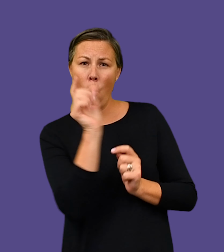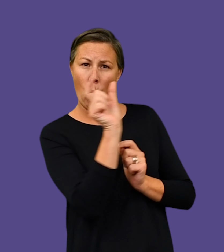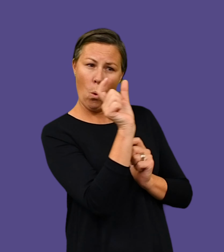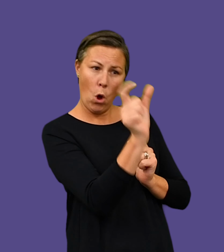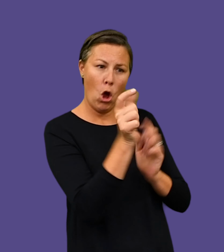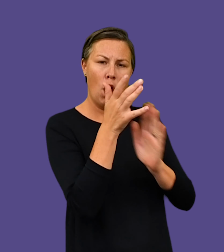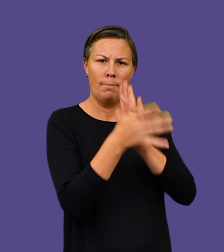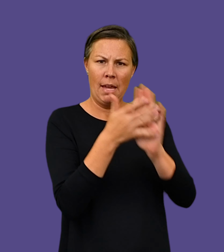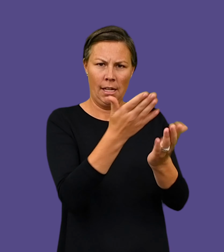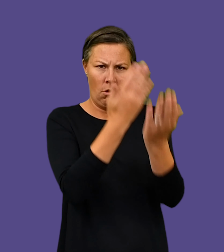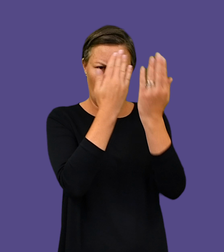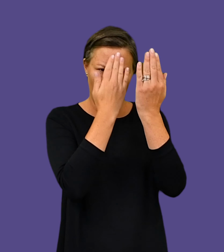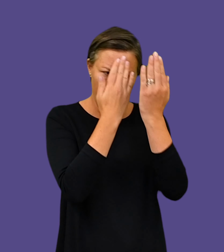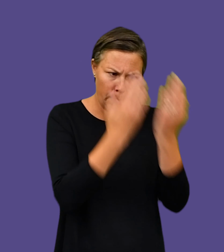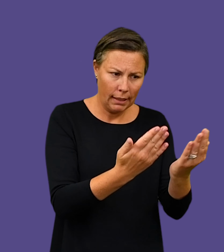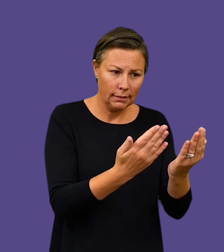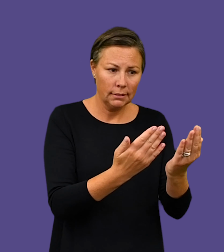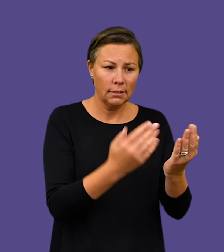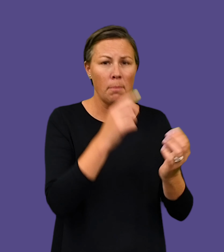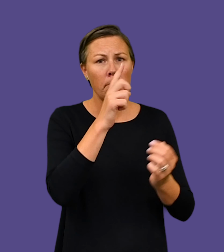As a word, it means honour and respect.